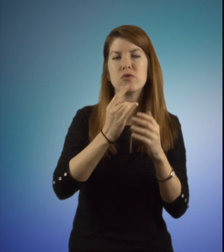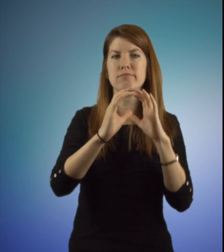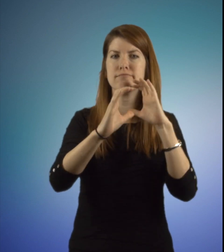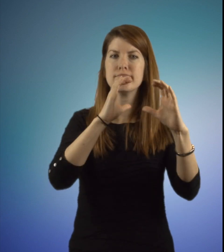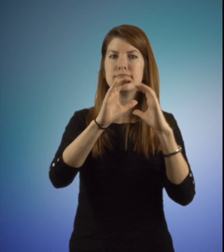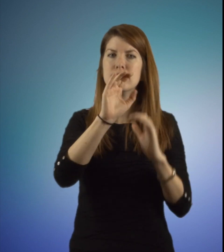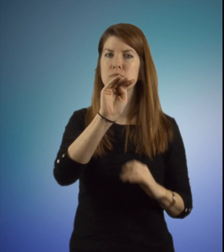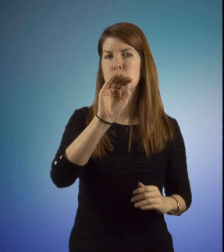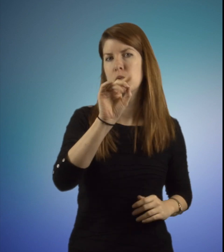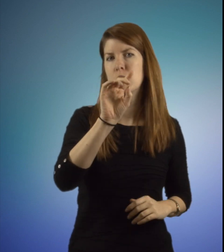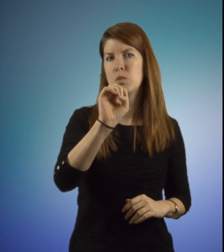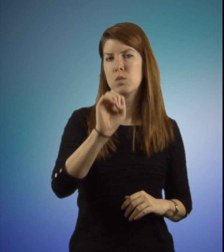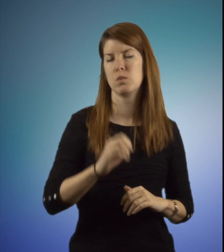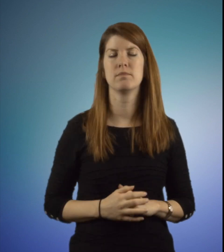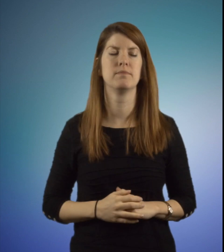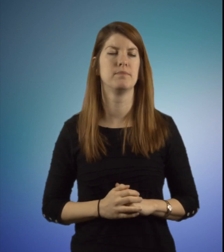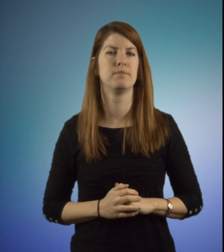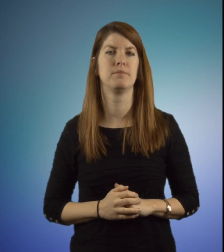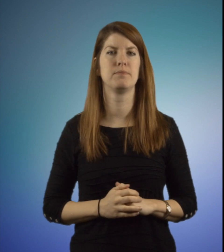in their preferred mode of communication.